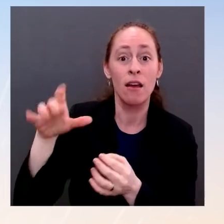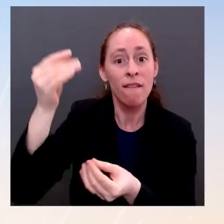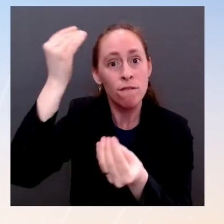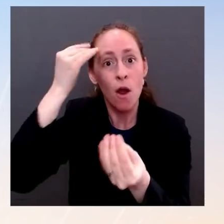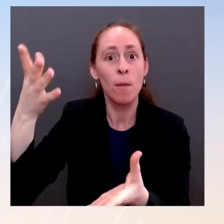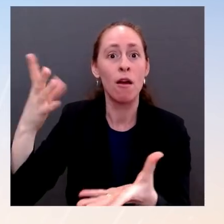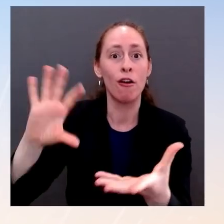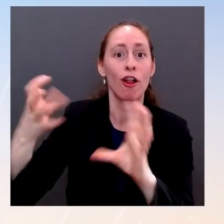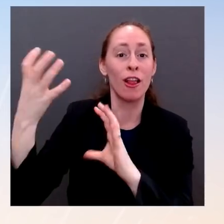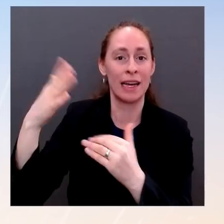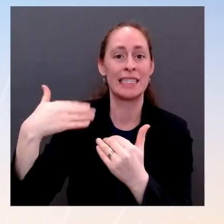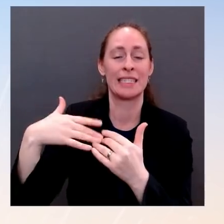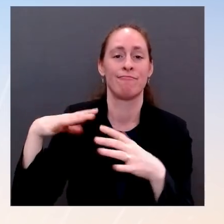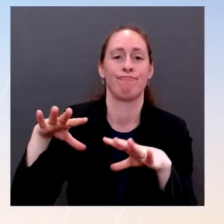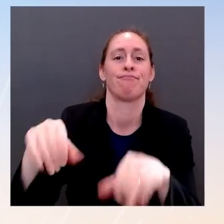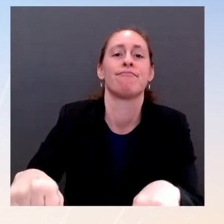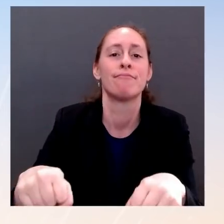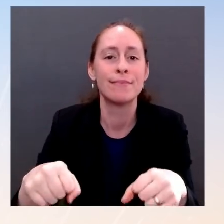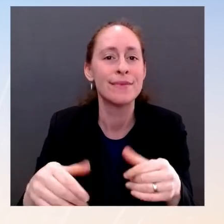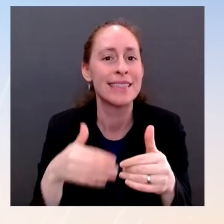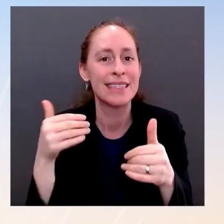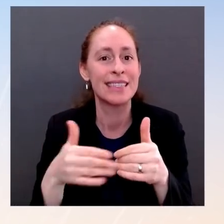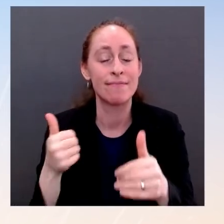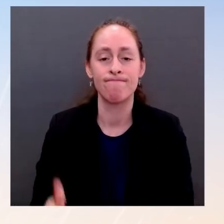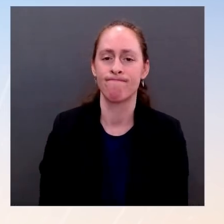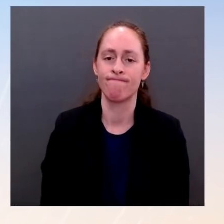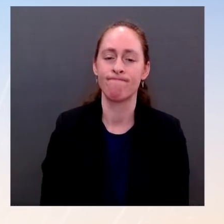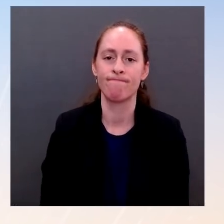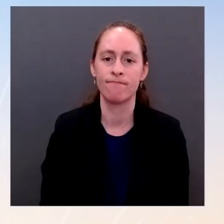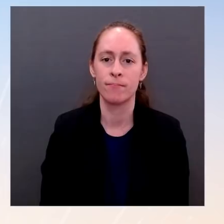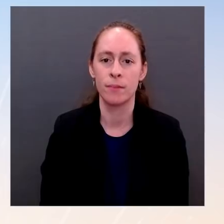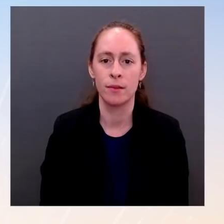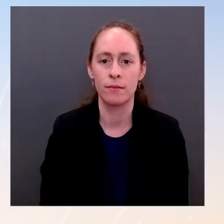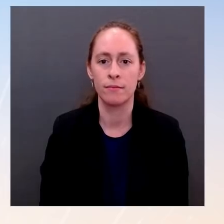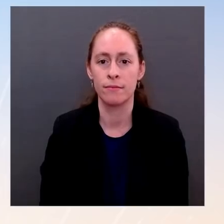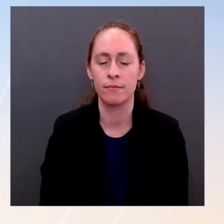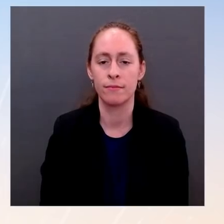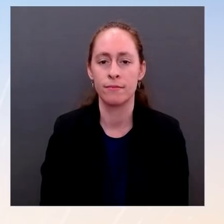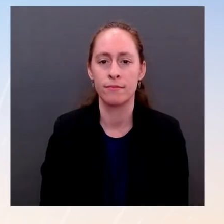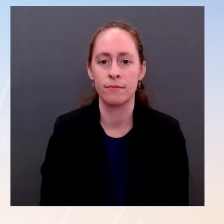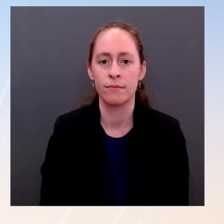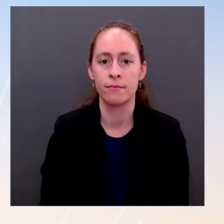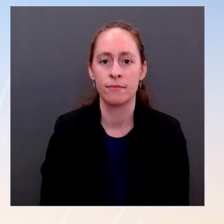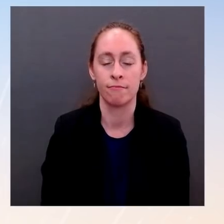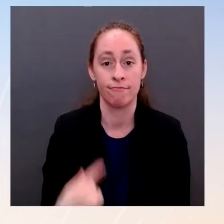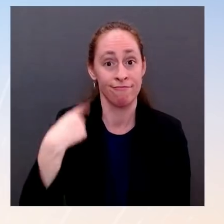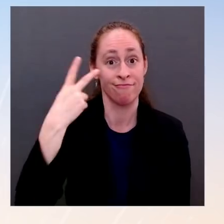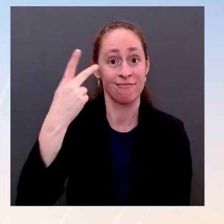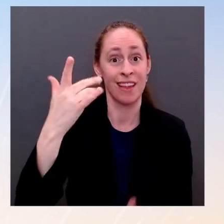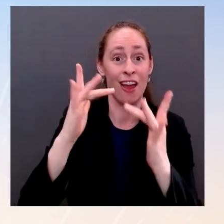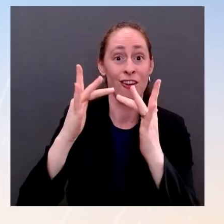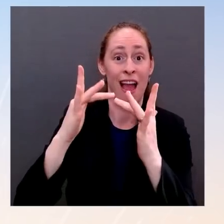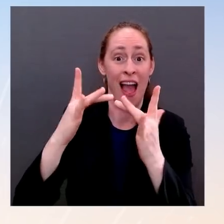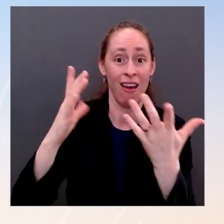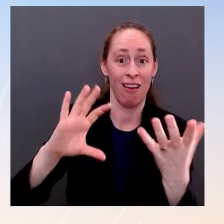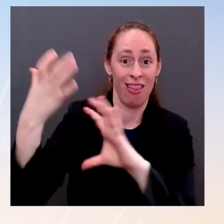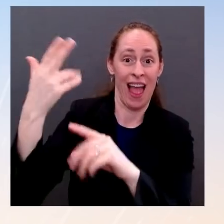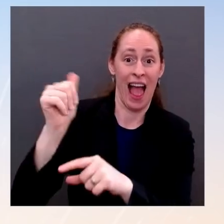known as a DDoS attack that overloads online services at the Ukrainian Ministry of Defense and state-owned banks.